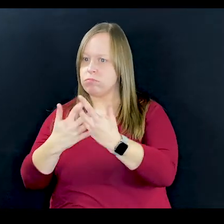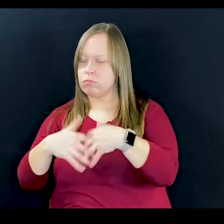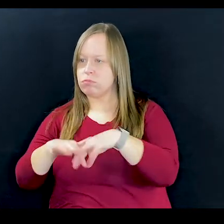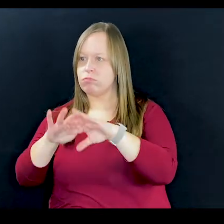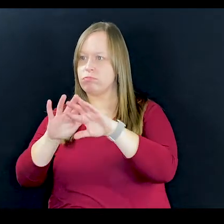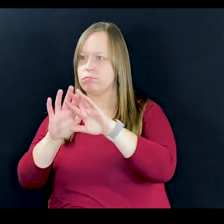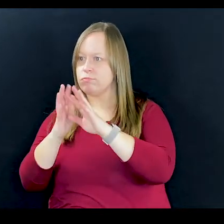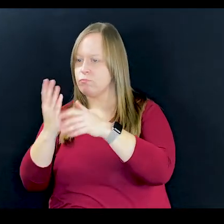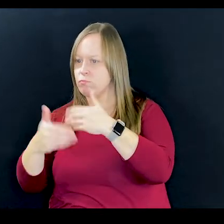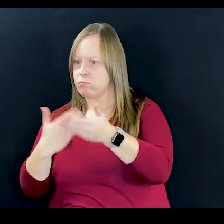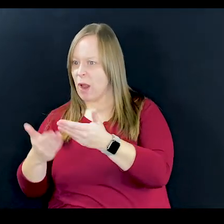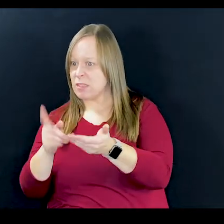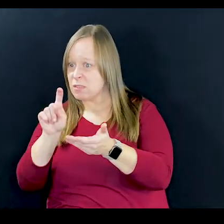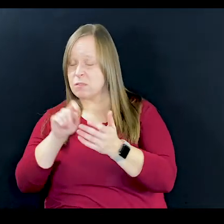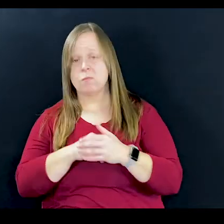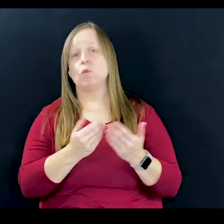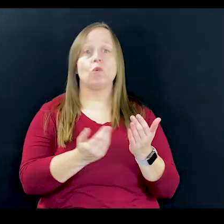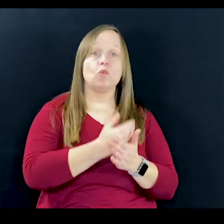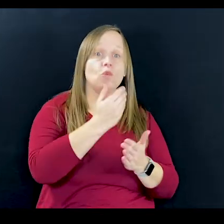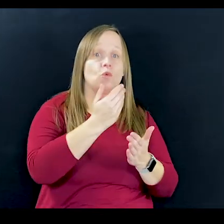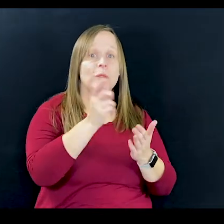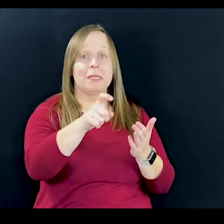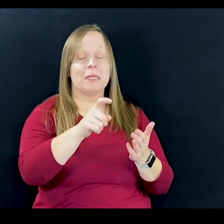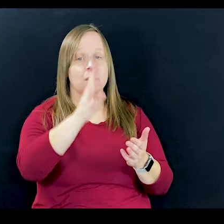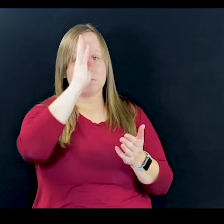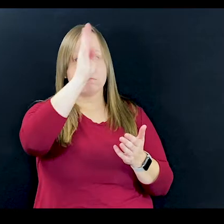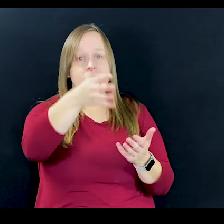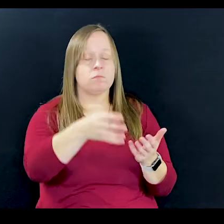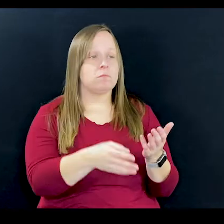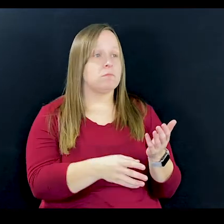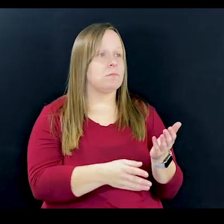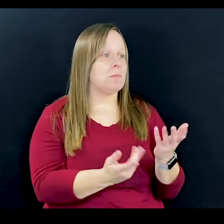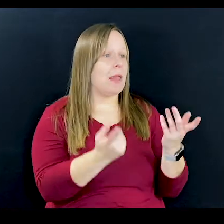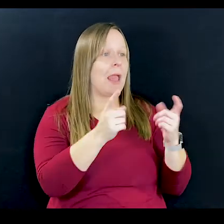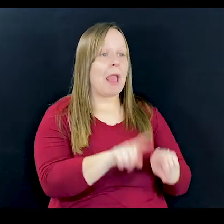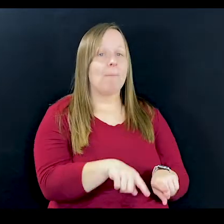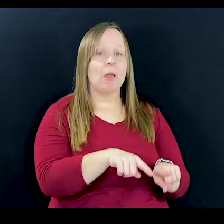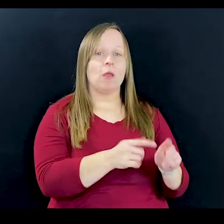Yes, so if some new need arises, if some new device